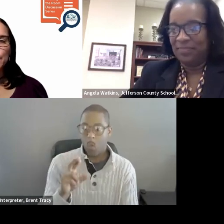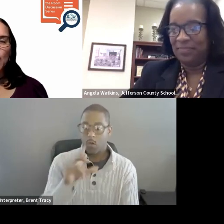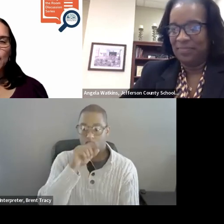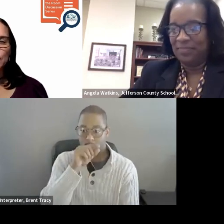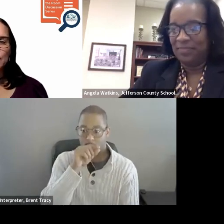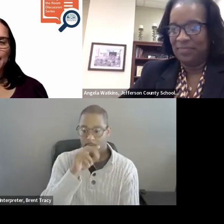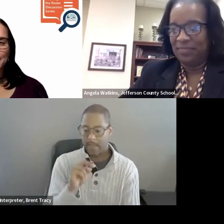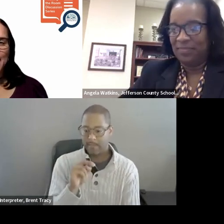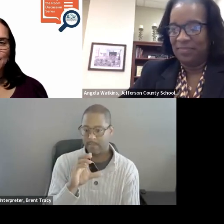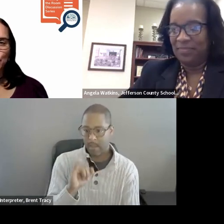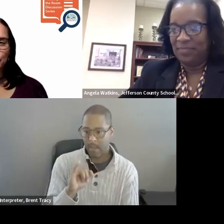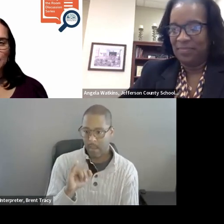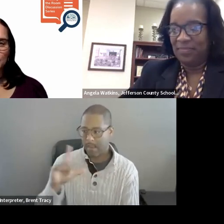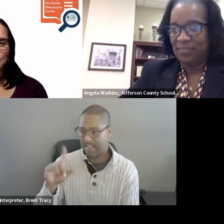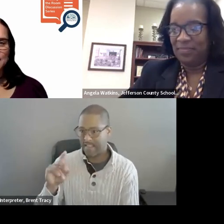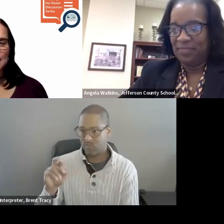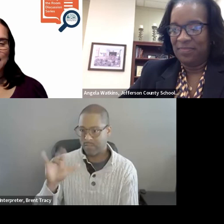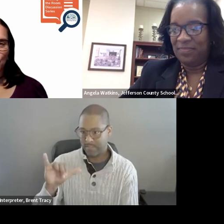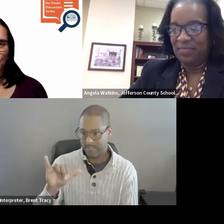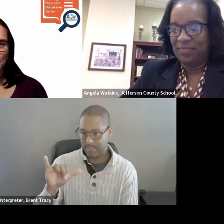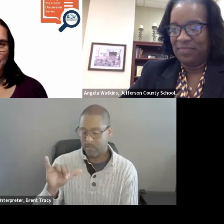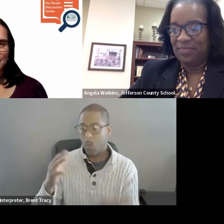sign up for our newsletter at ImprovingLiteracy.org.